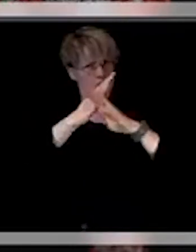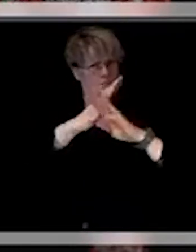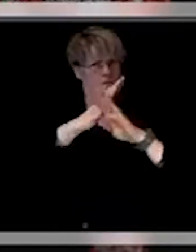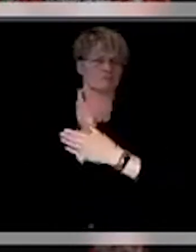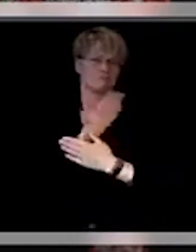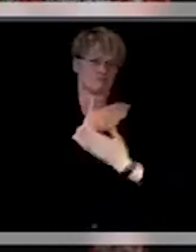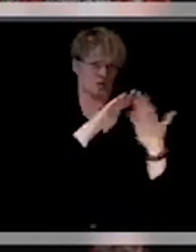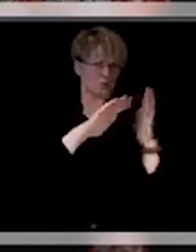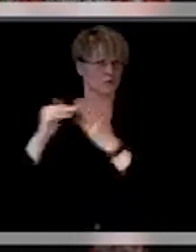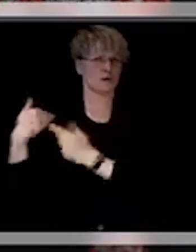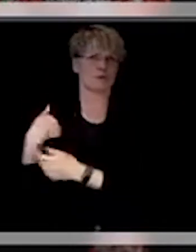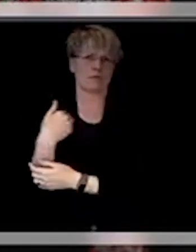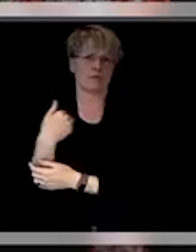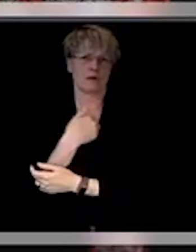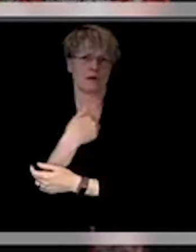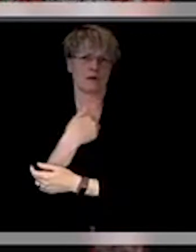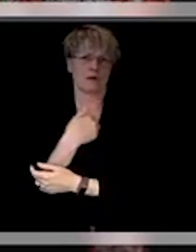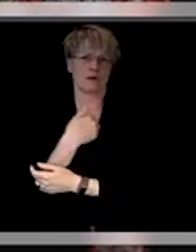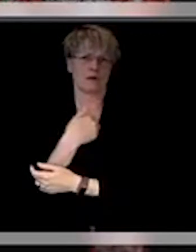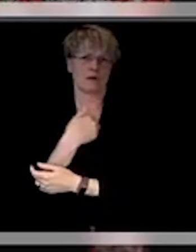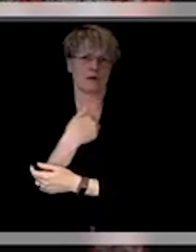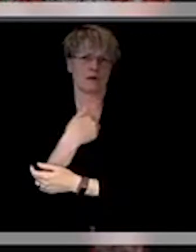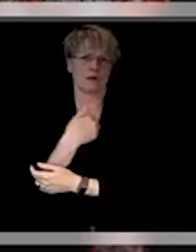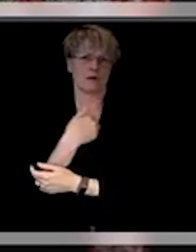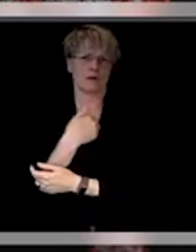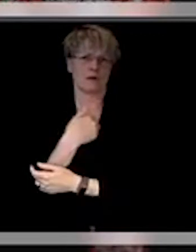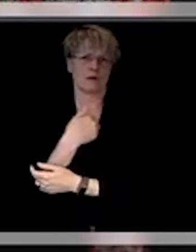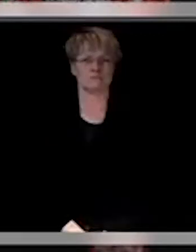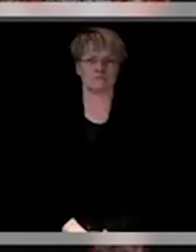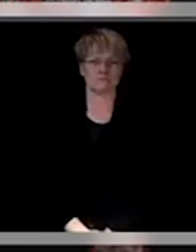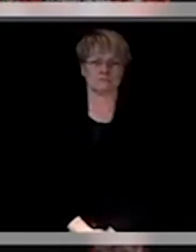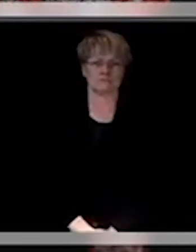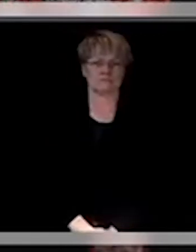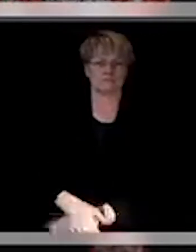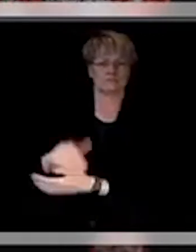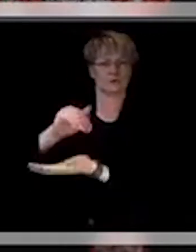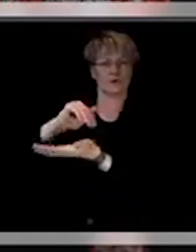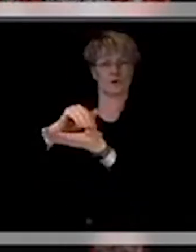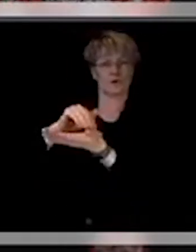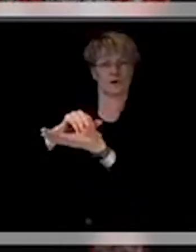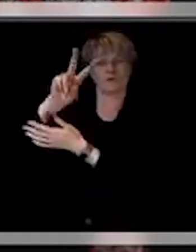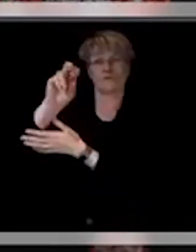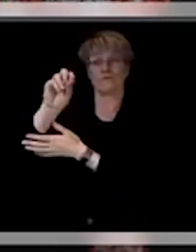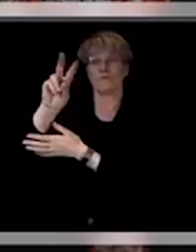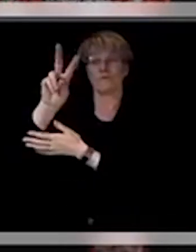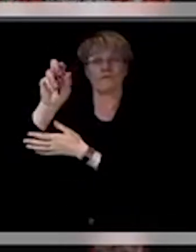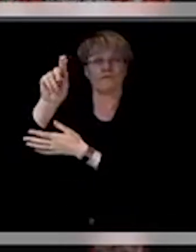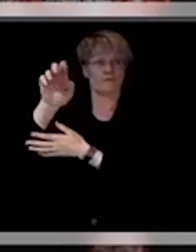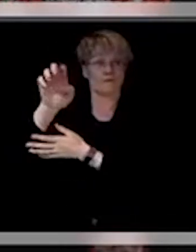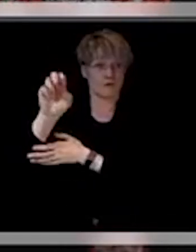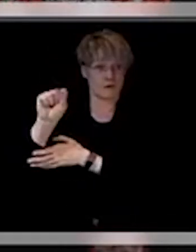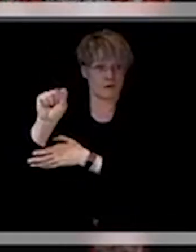Thank you, doctor. Hello, this is Dr. Vovakes. I would just like to add that I've been asked to look at some